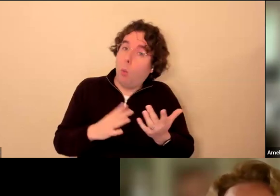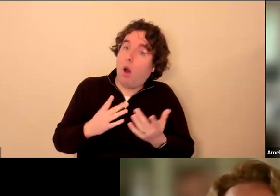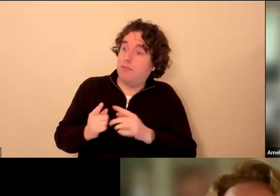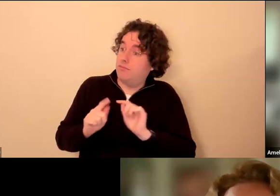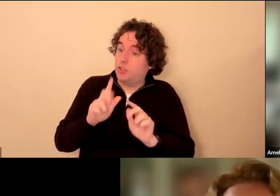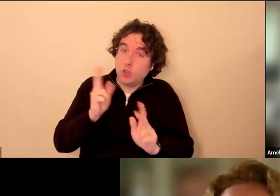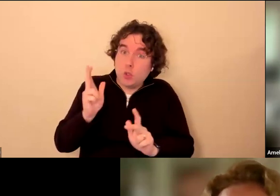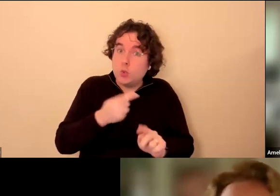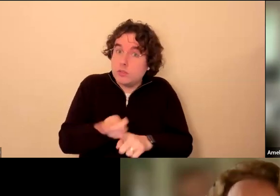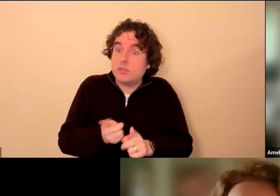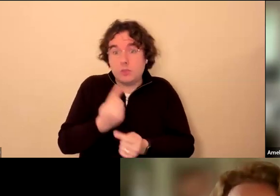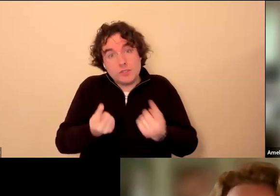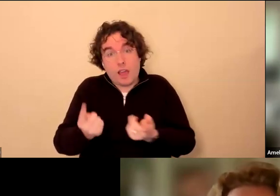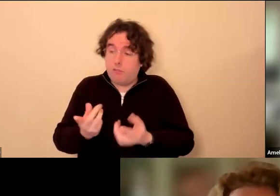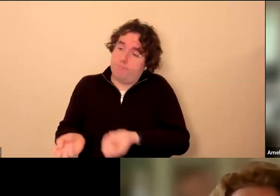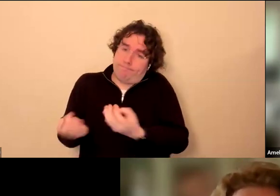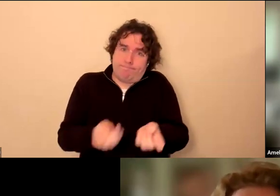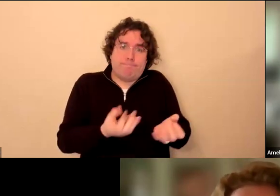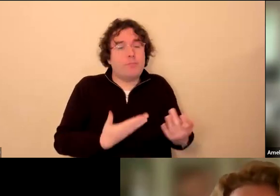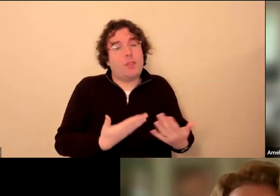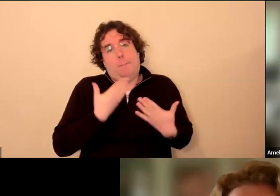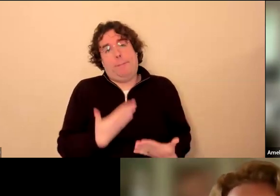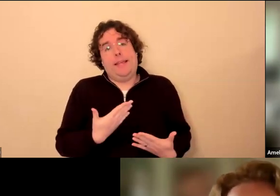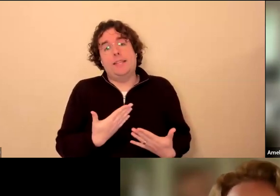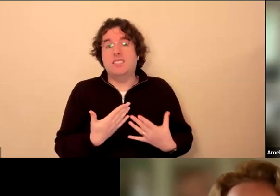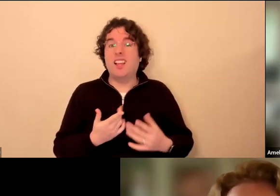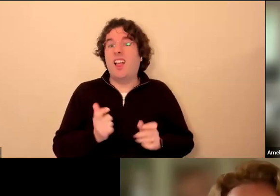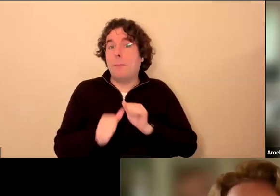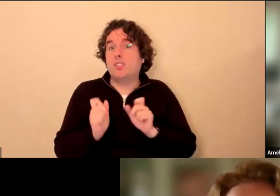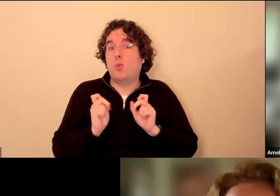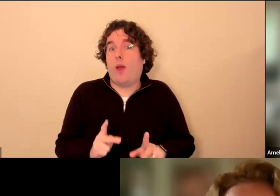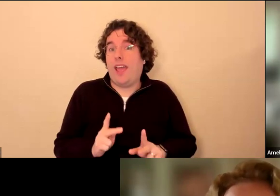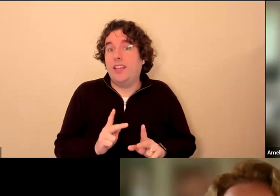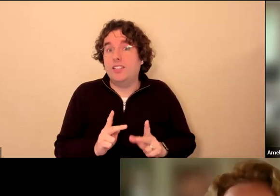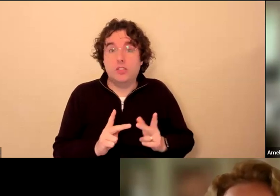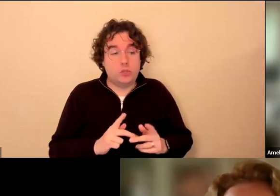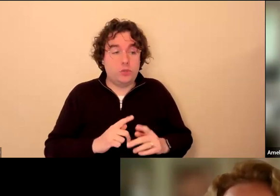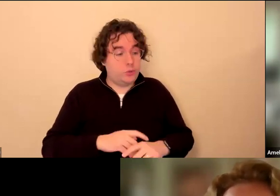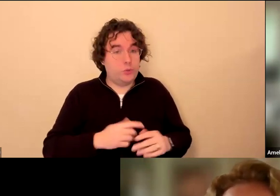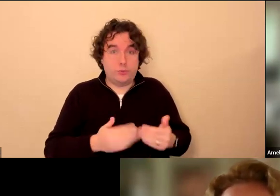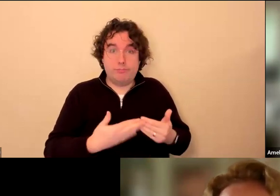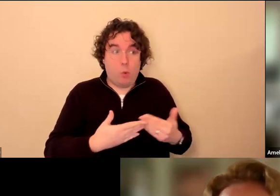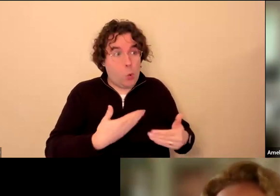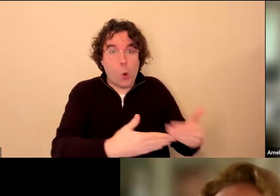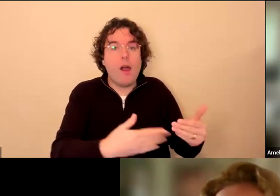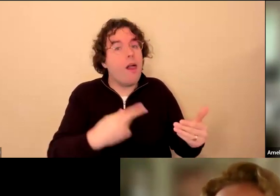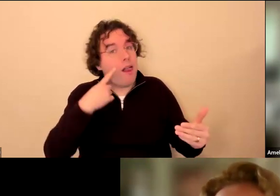So I think the easiest way to to drive that forward for now is to say watch out for our socials where we will